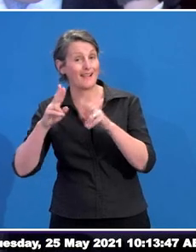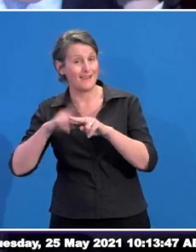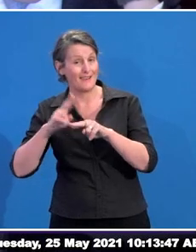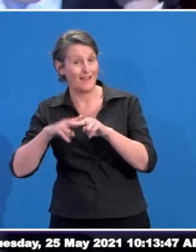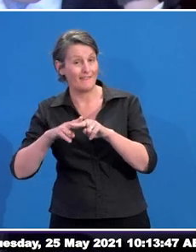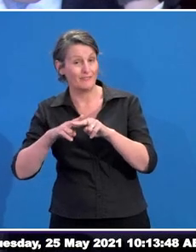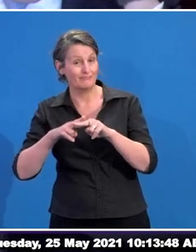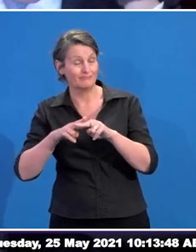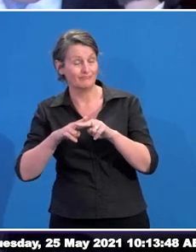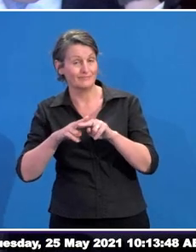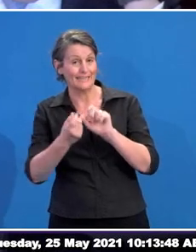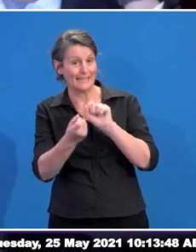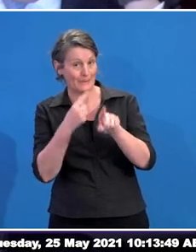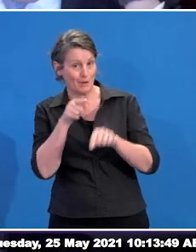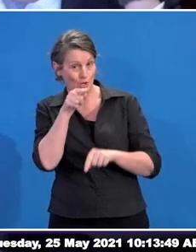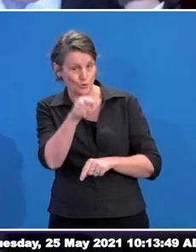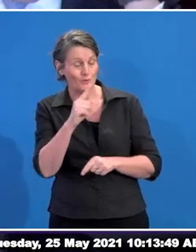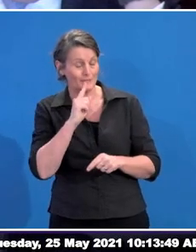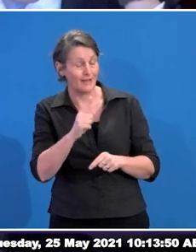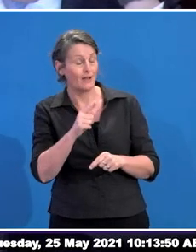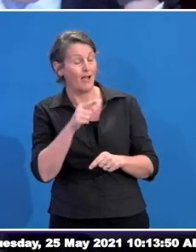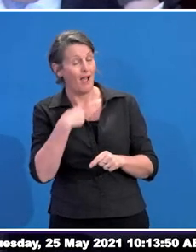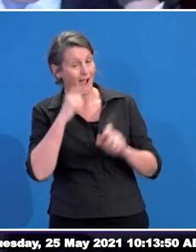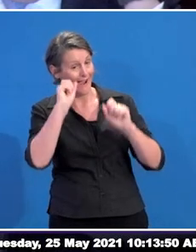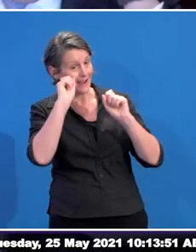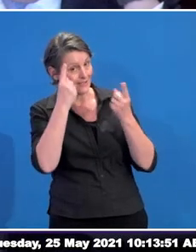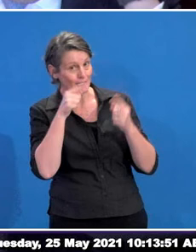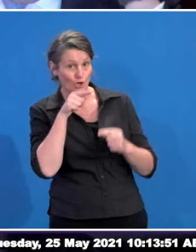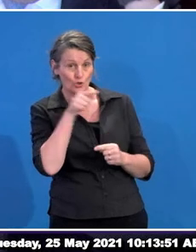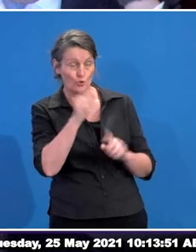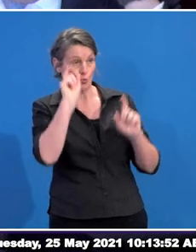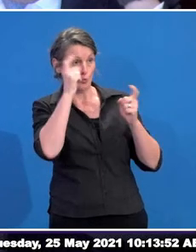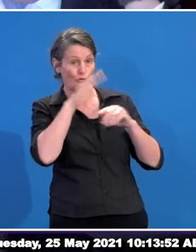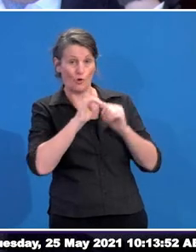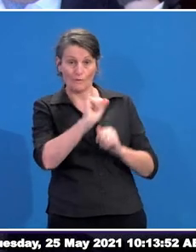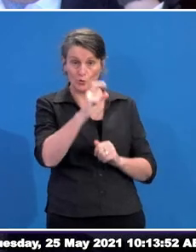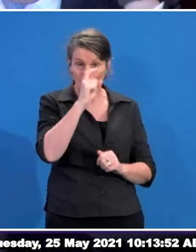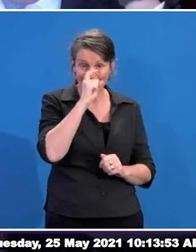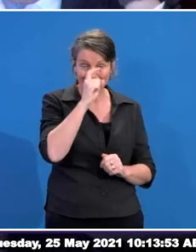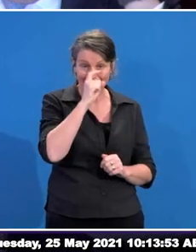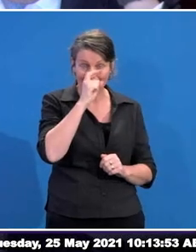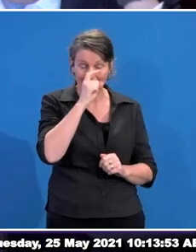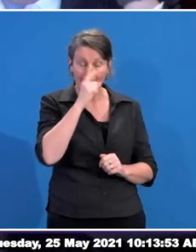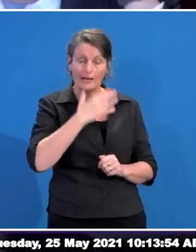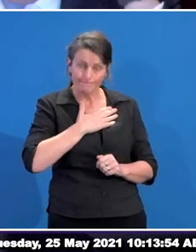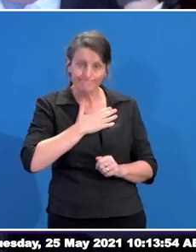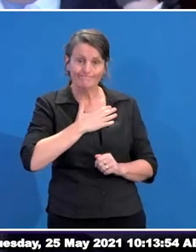of concern for Melissa and I have empathy for the amount of energy from you that goes into supporting her wellbeing.